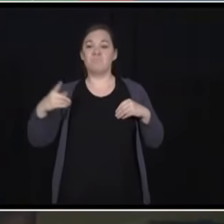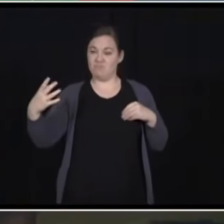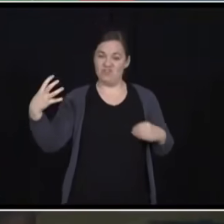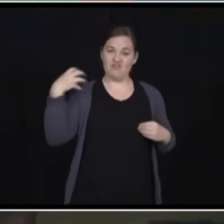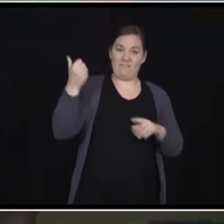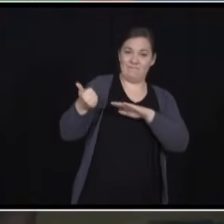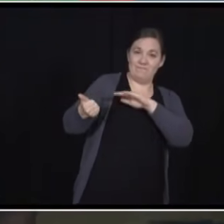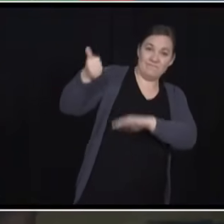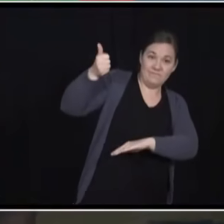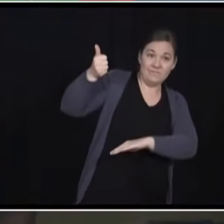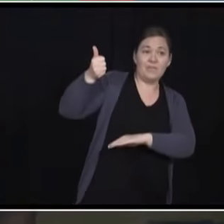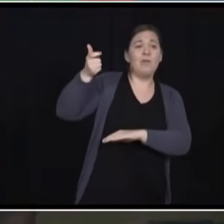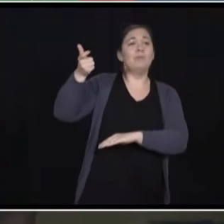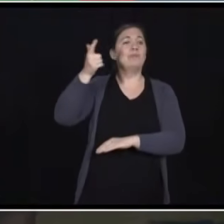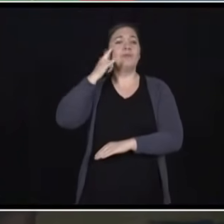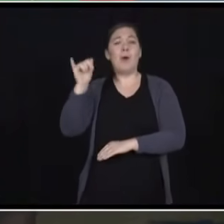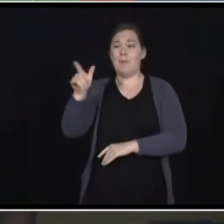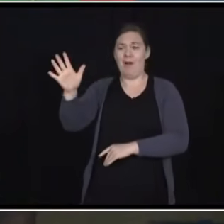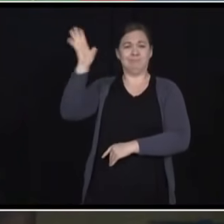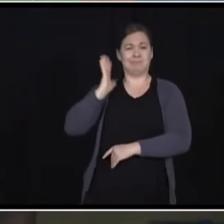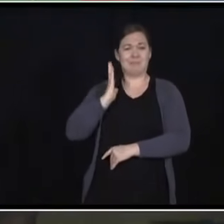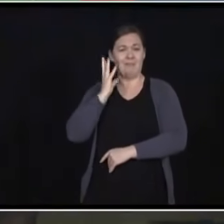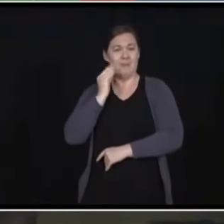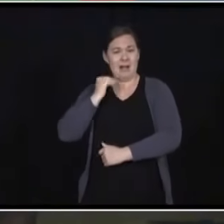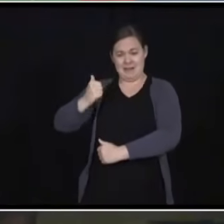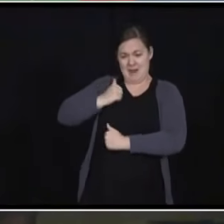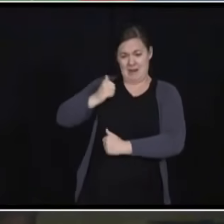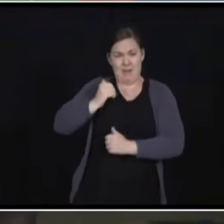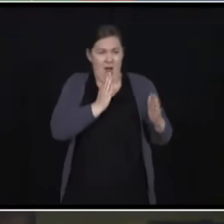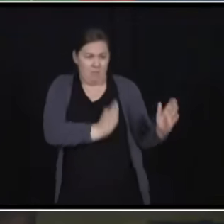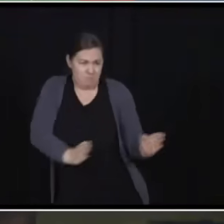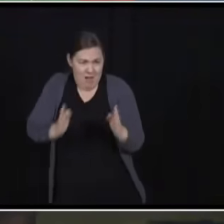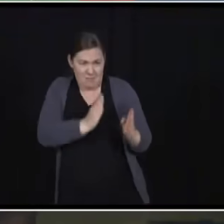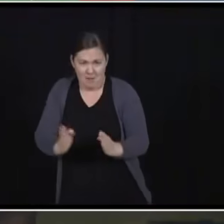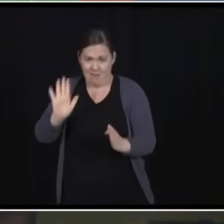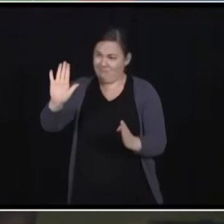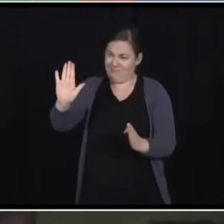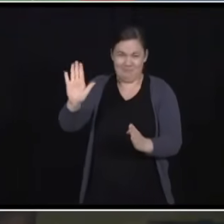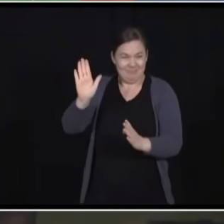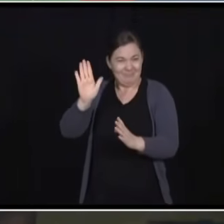And we need an expert in logistics. We needed general in charge of this massive undertaking.